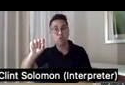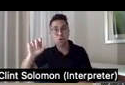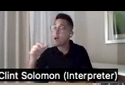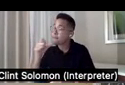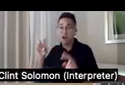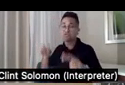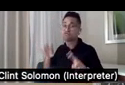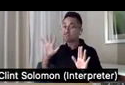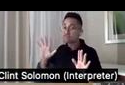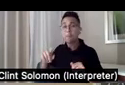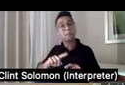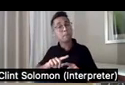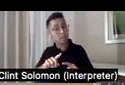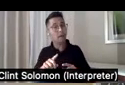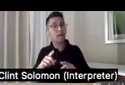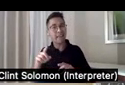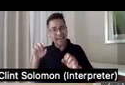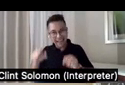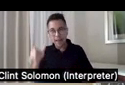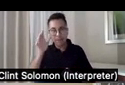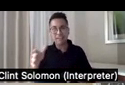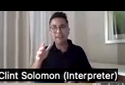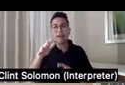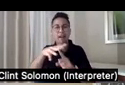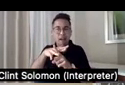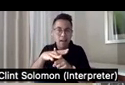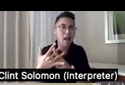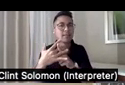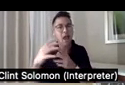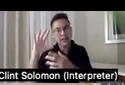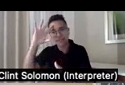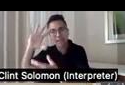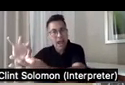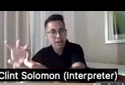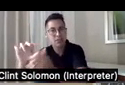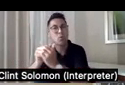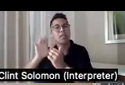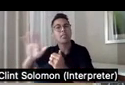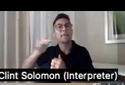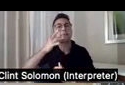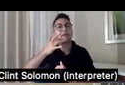true they can be very context connected in their preferences and maybe there's some beauty to that